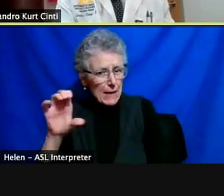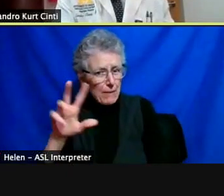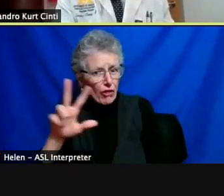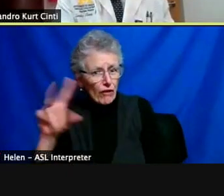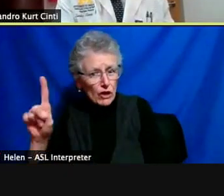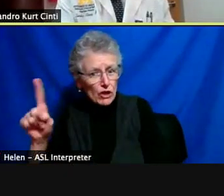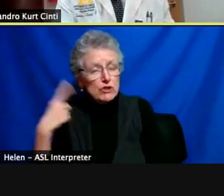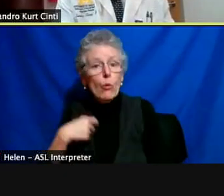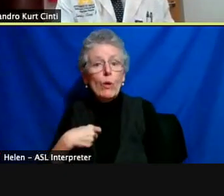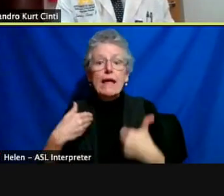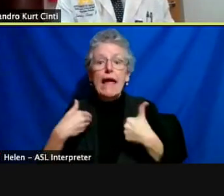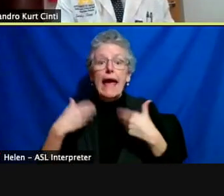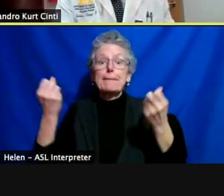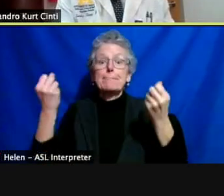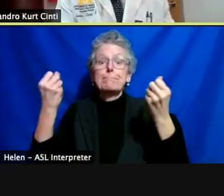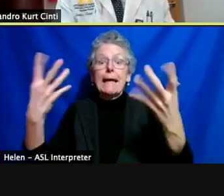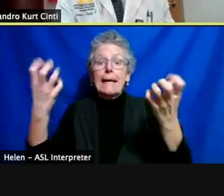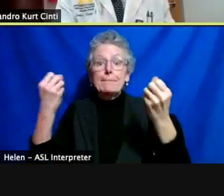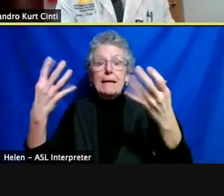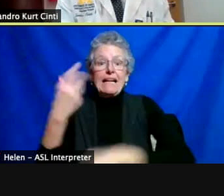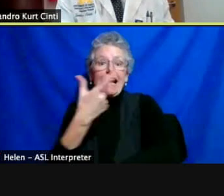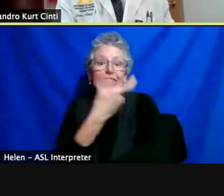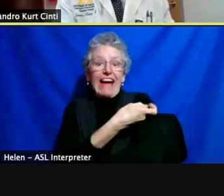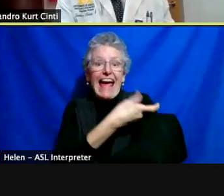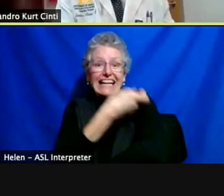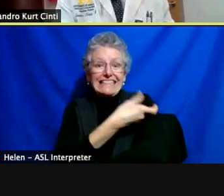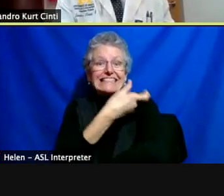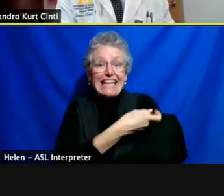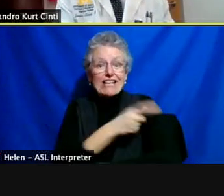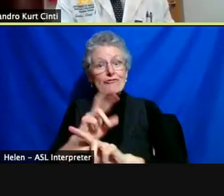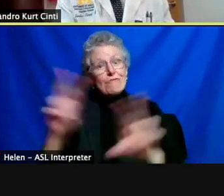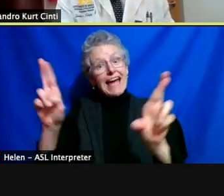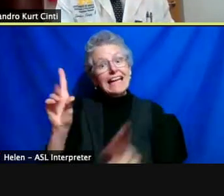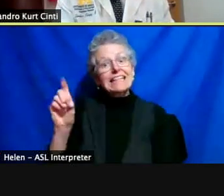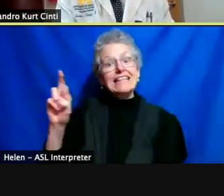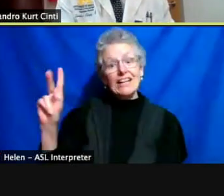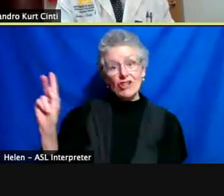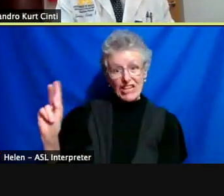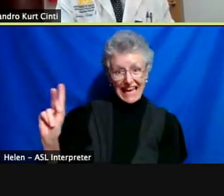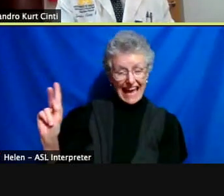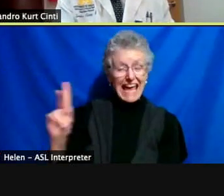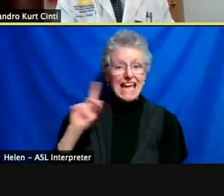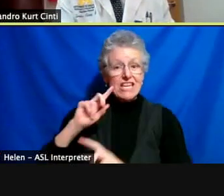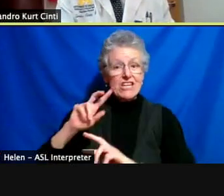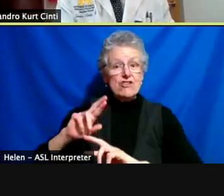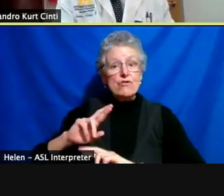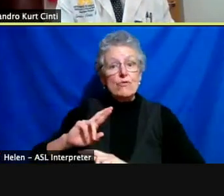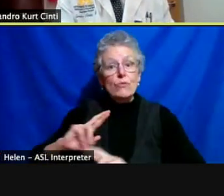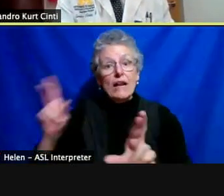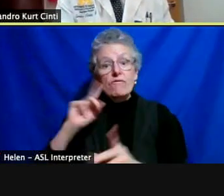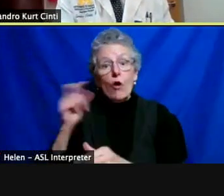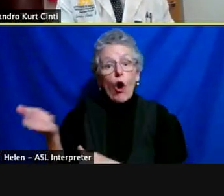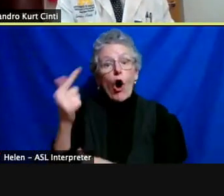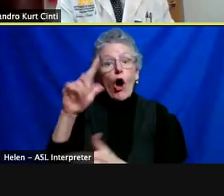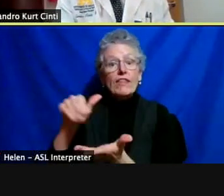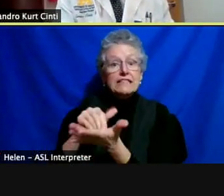quite a lot of vaccine out there. And Dr. Khaldoon was trying to get all the centers to use all the vaccine that they had.